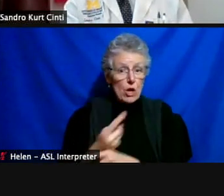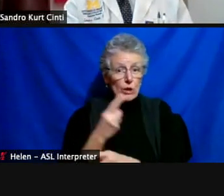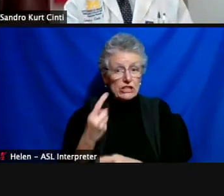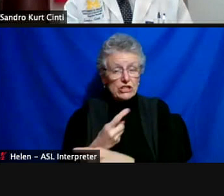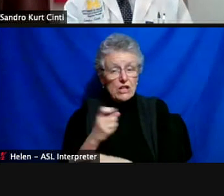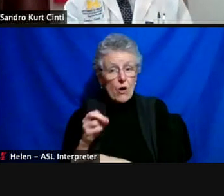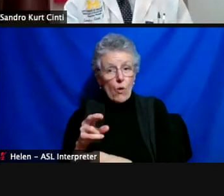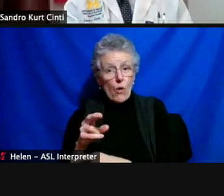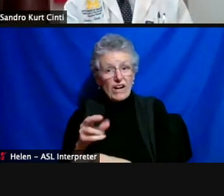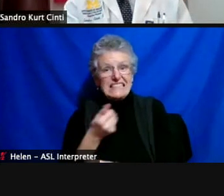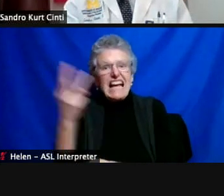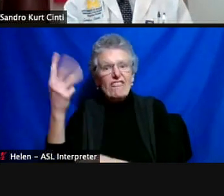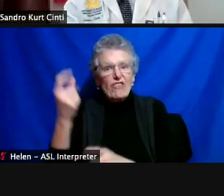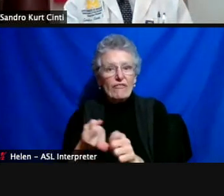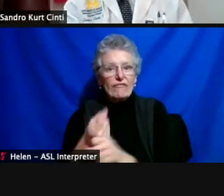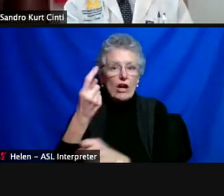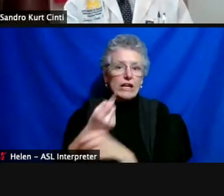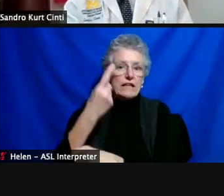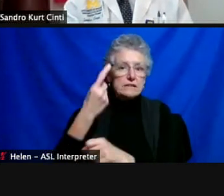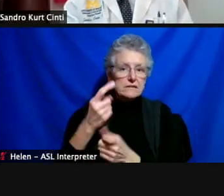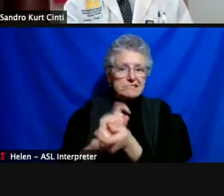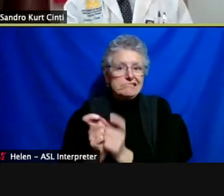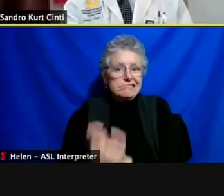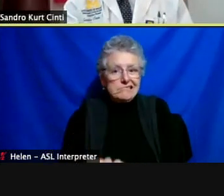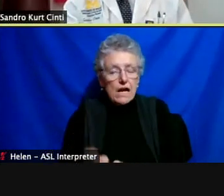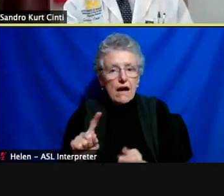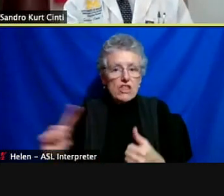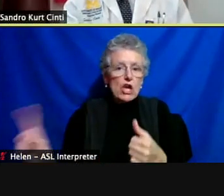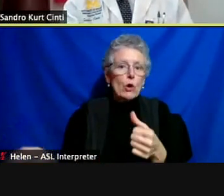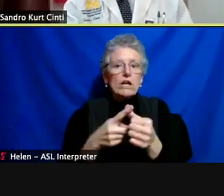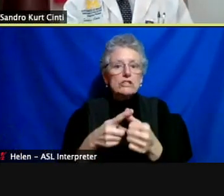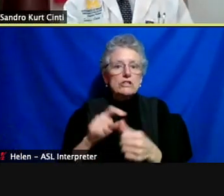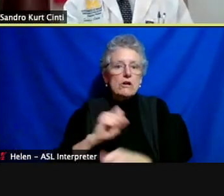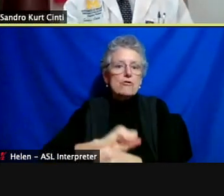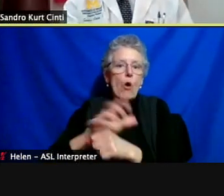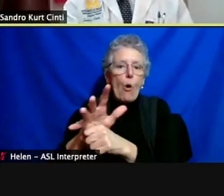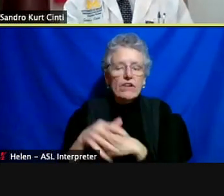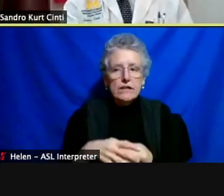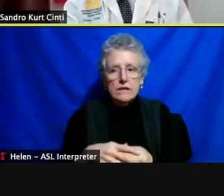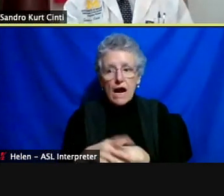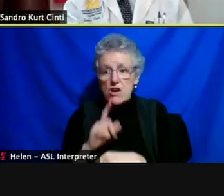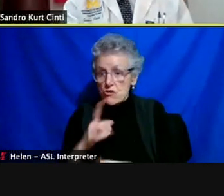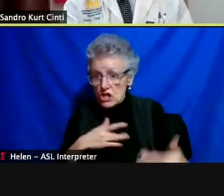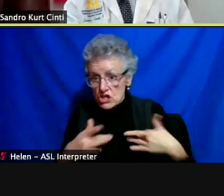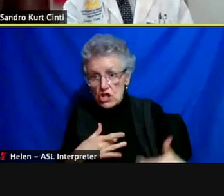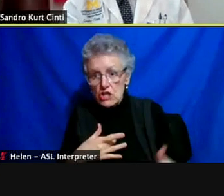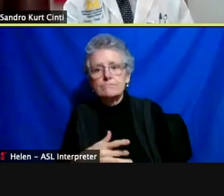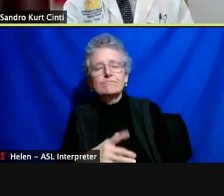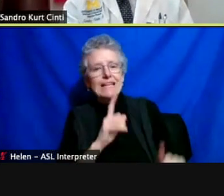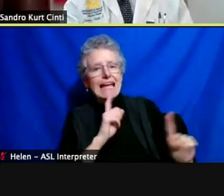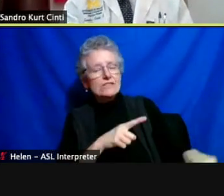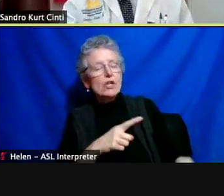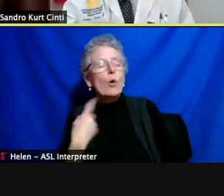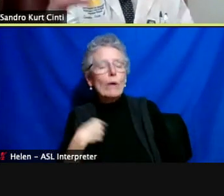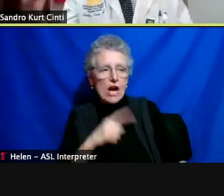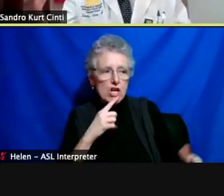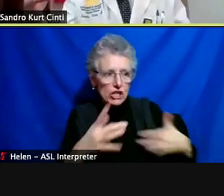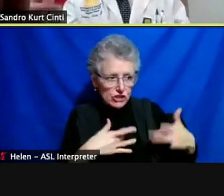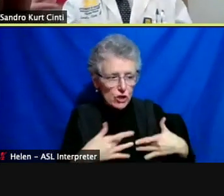Sandro, do you wanna just comment on that? We're concerned in that there are variants, and the more people.